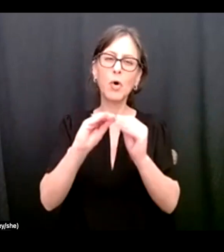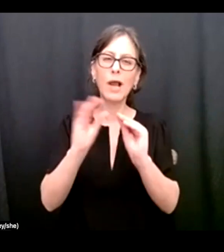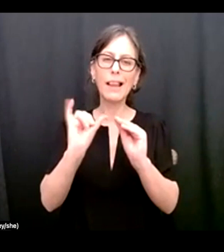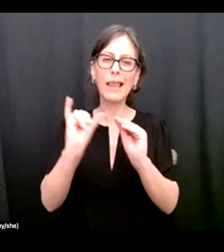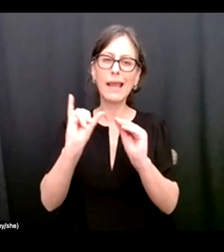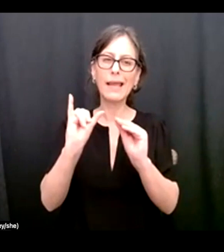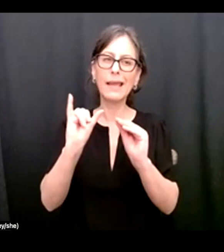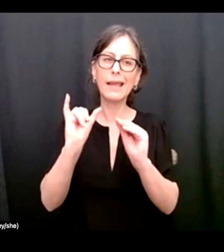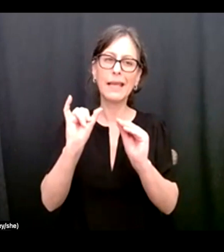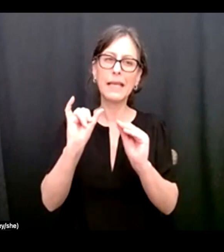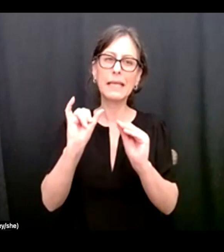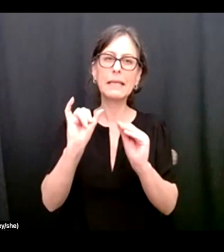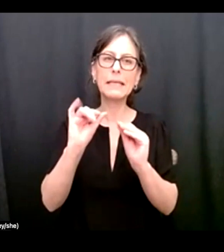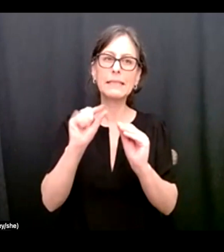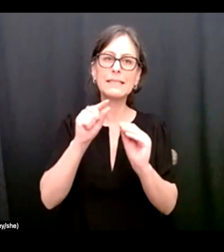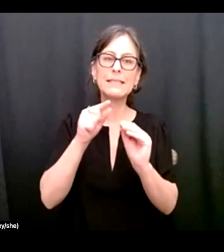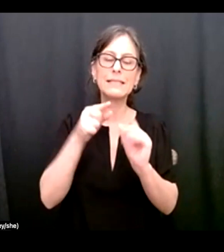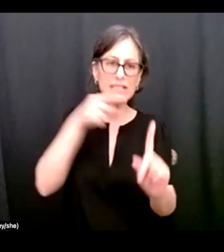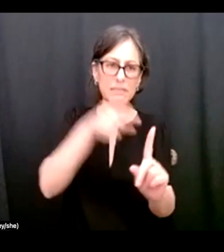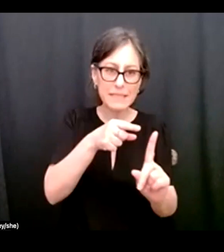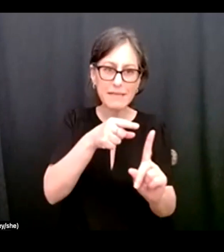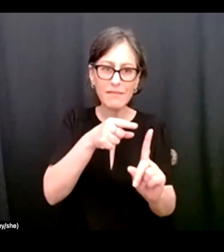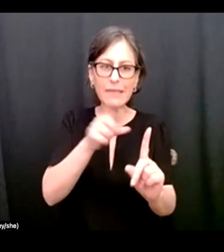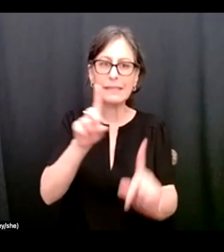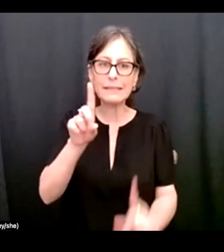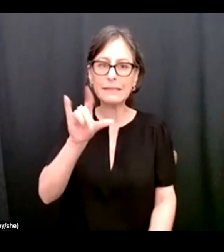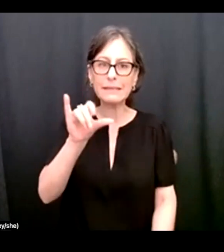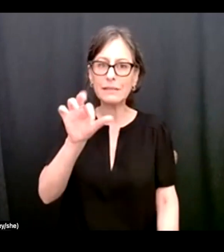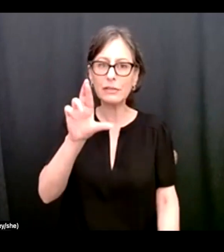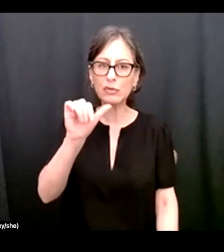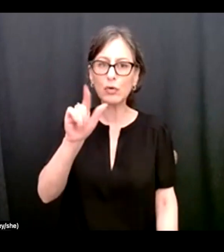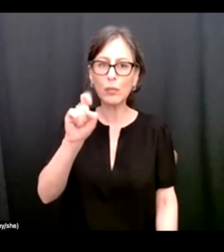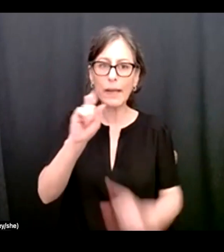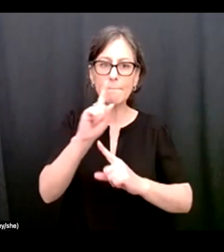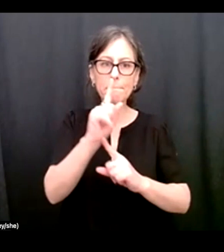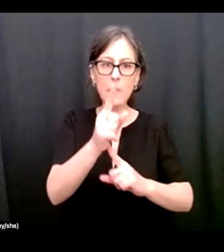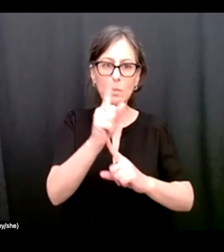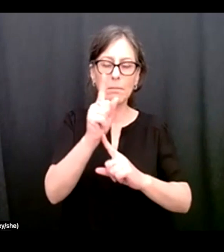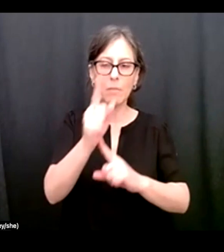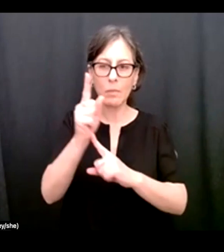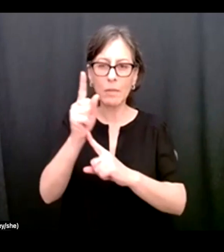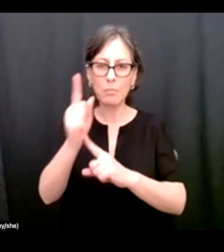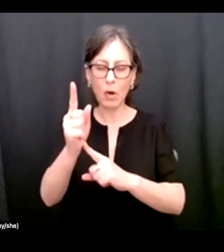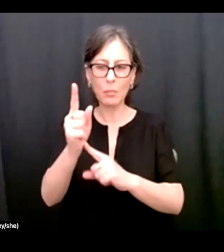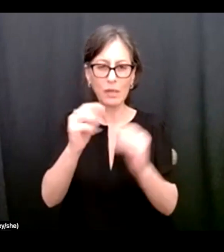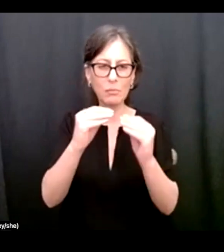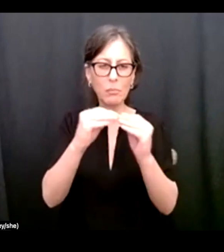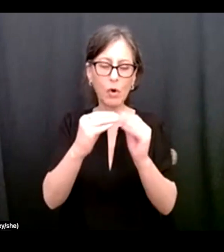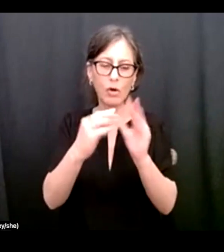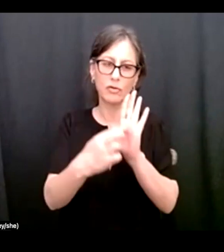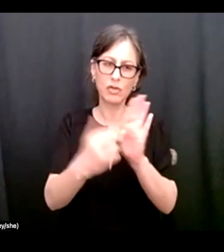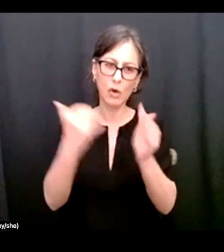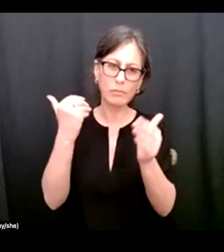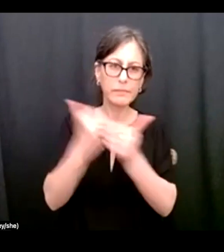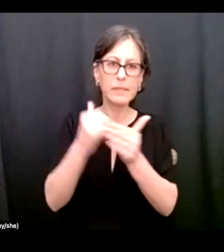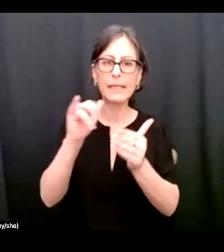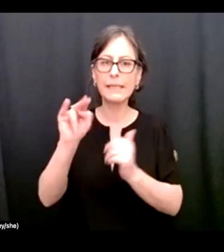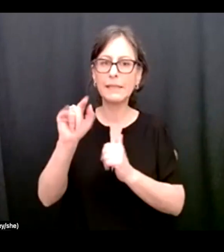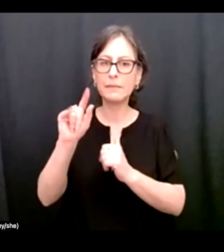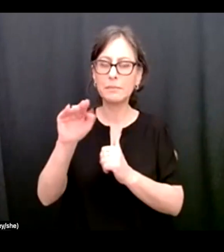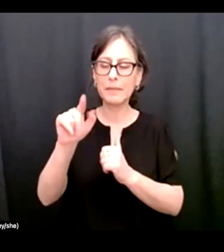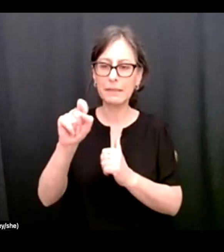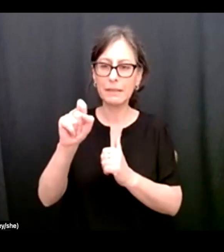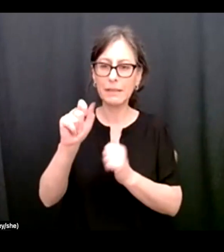discrete moments in a very intimate way, between a person and whomever they're dealing with.